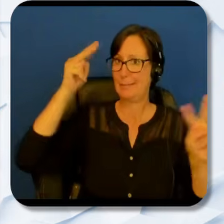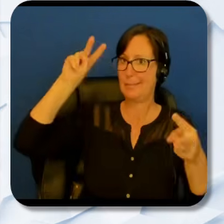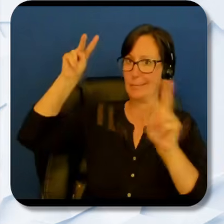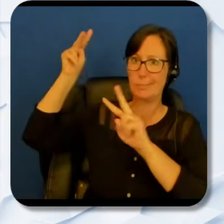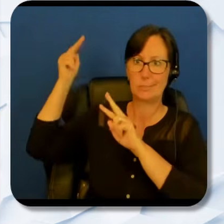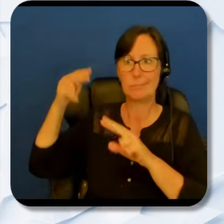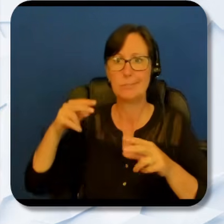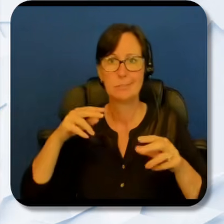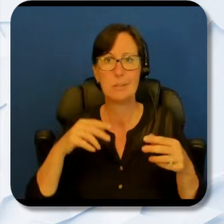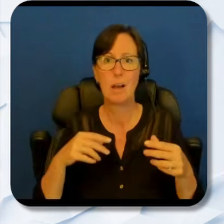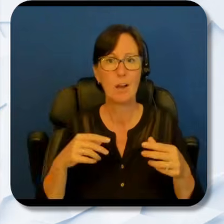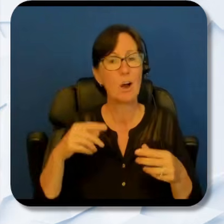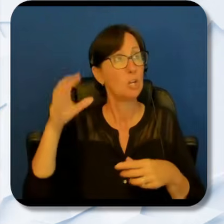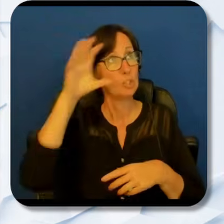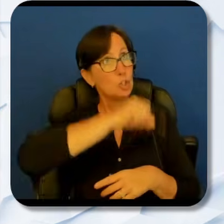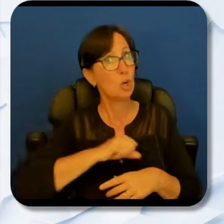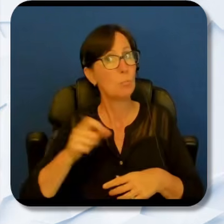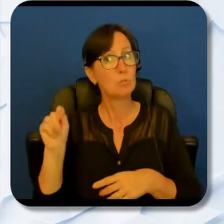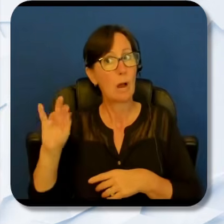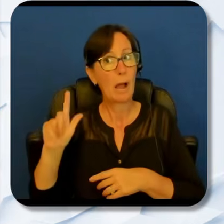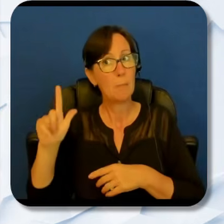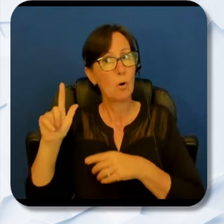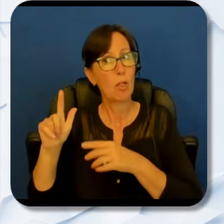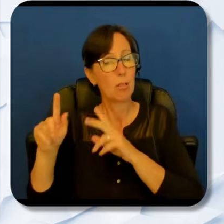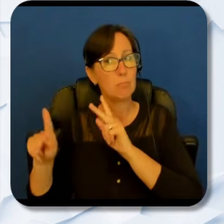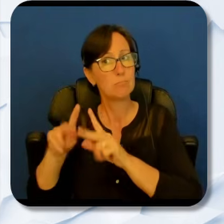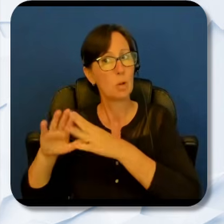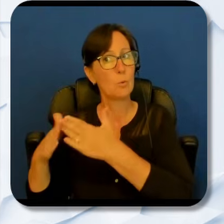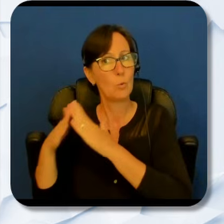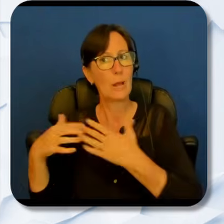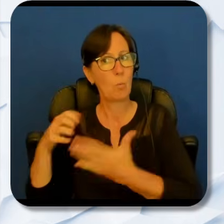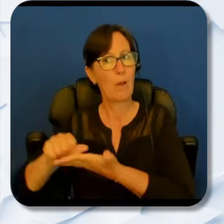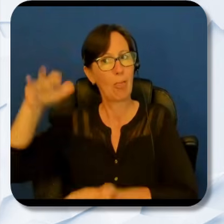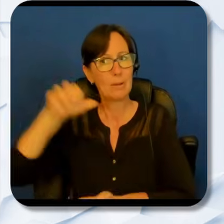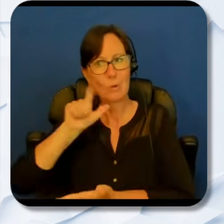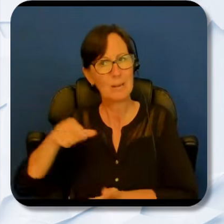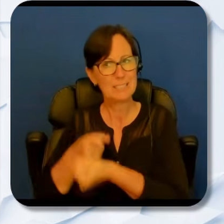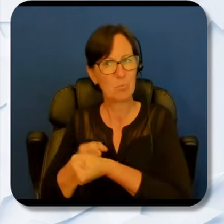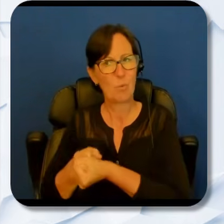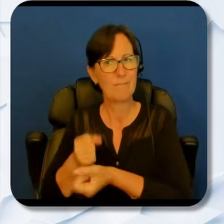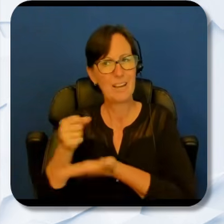wealthy and do not require support nor funding.